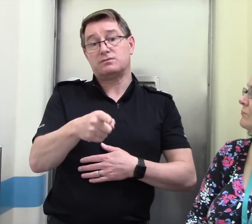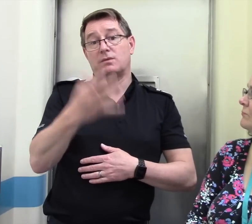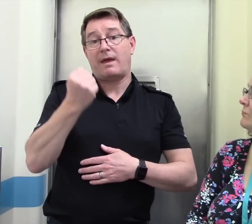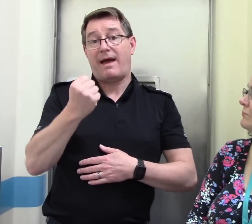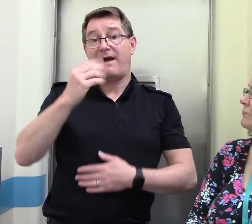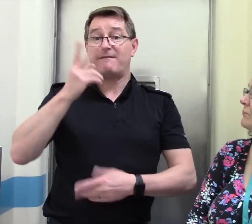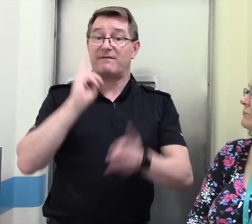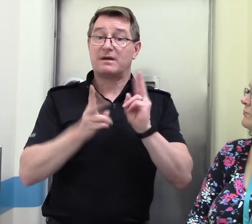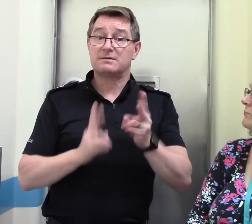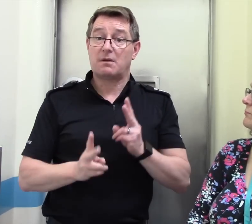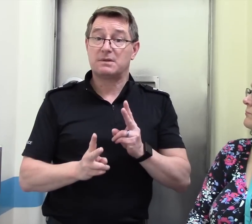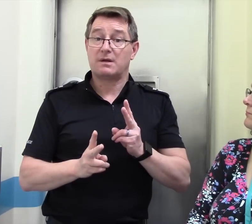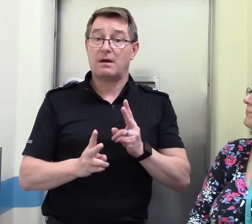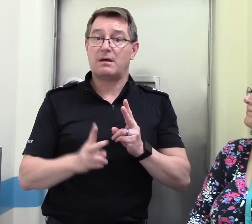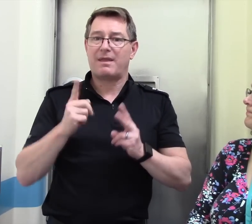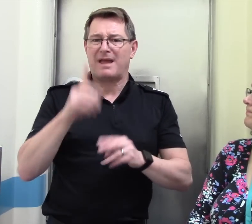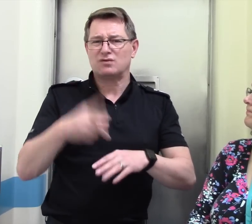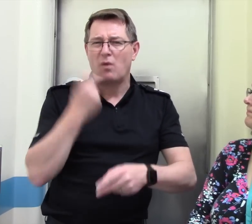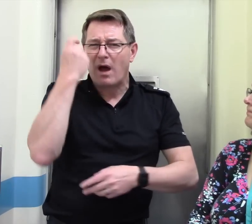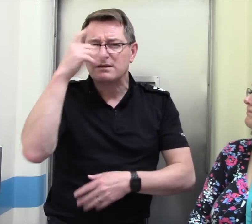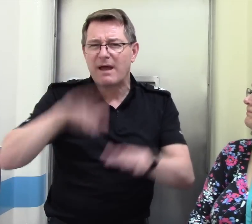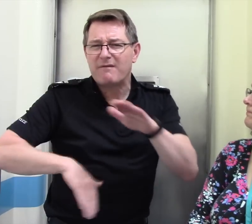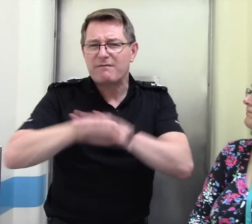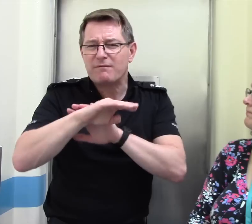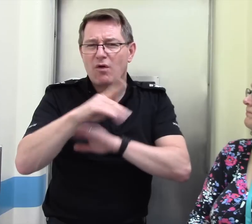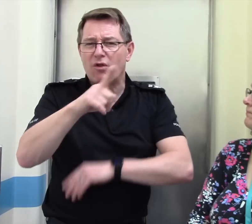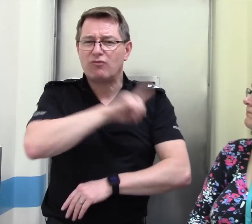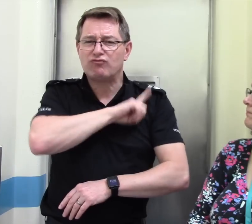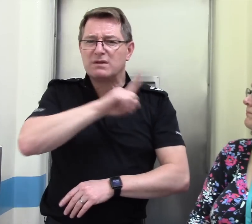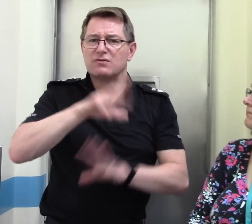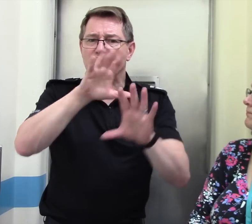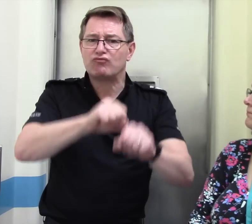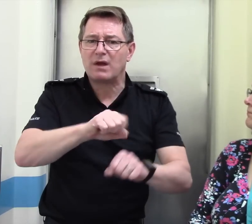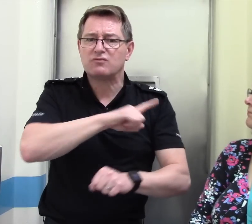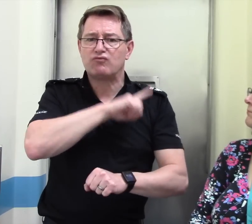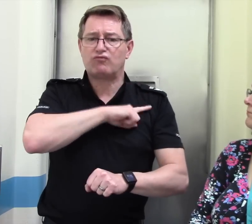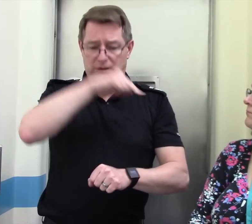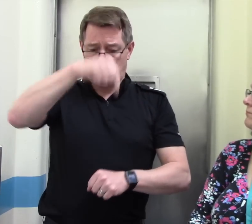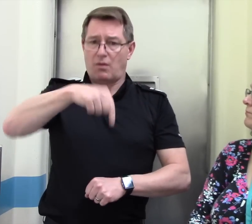like the right to an interpreter, and to know the reason for your arrest